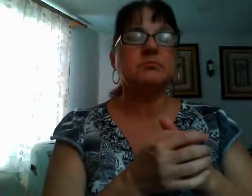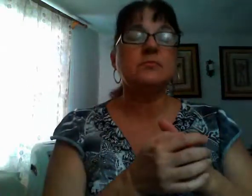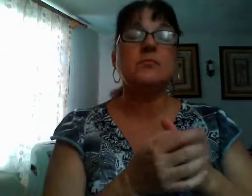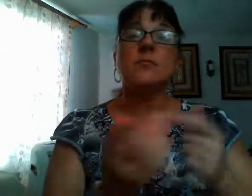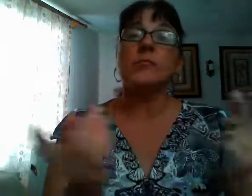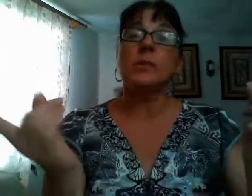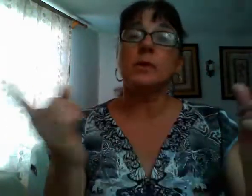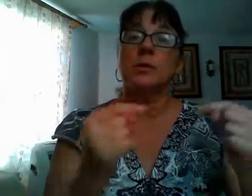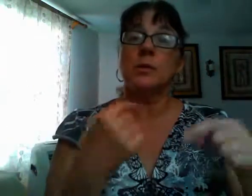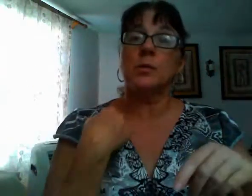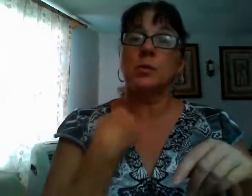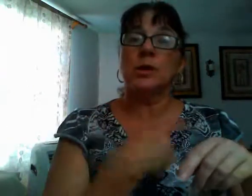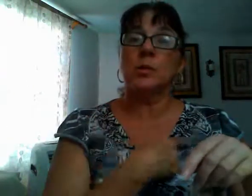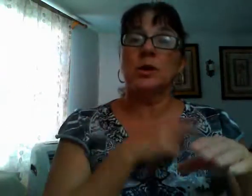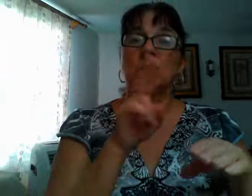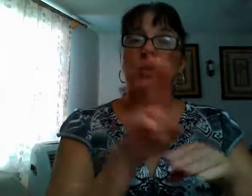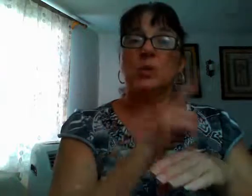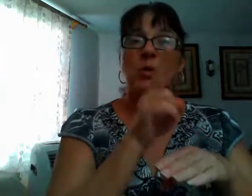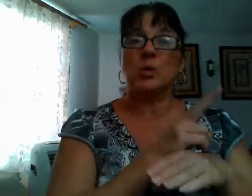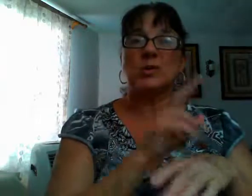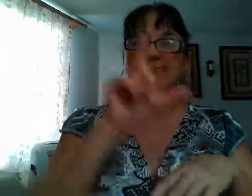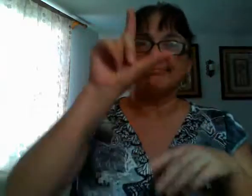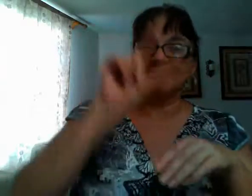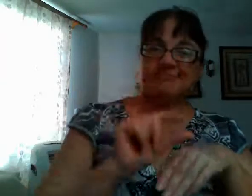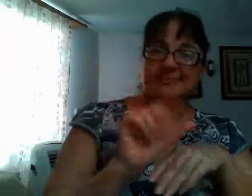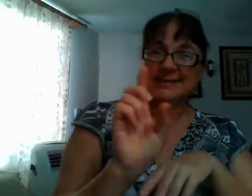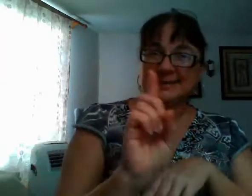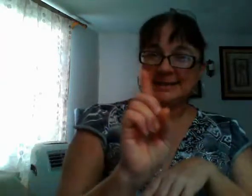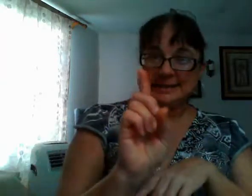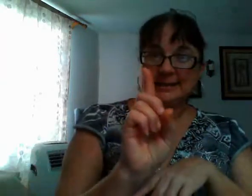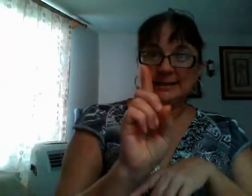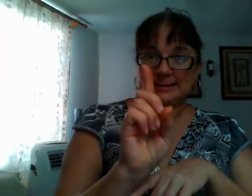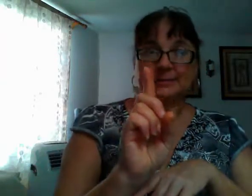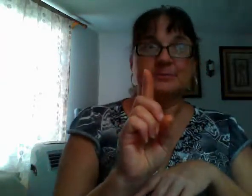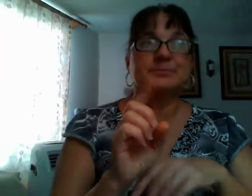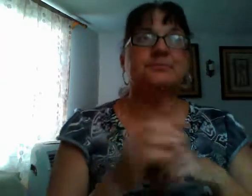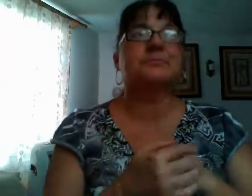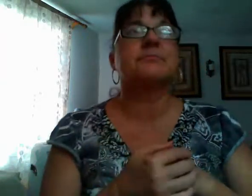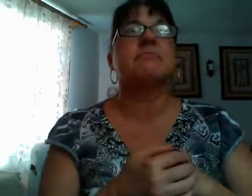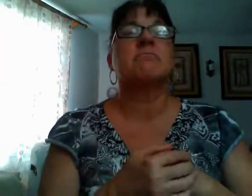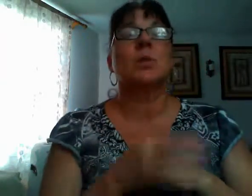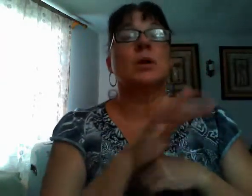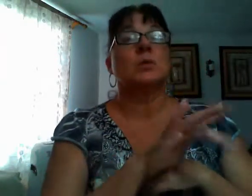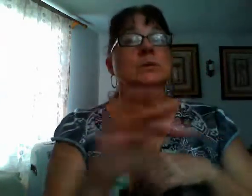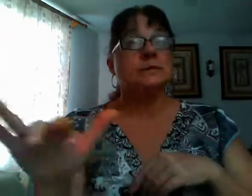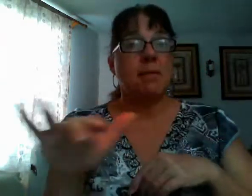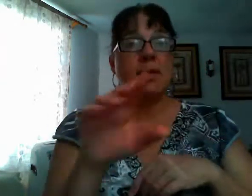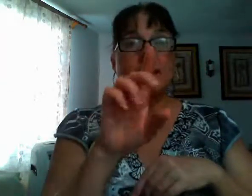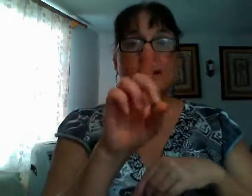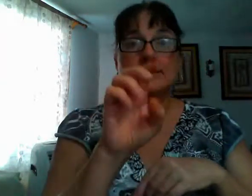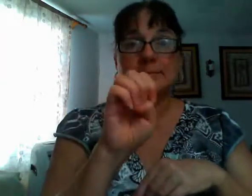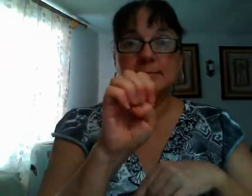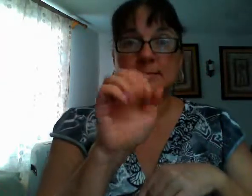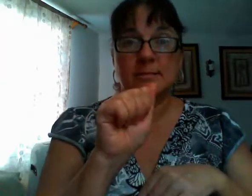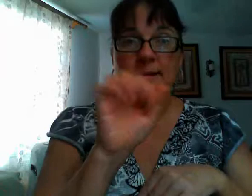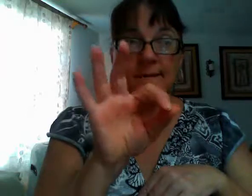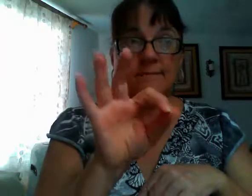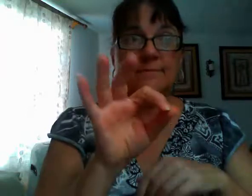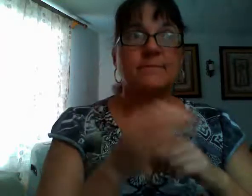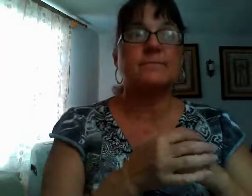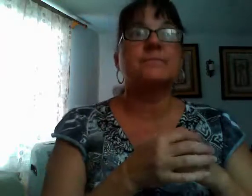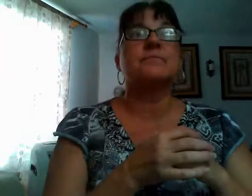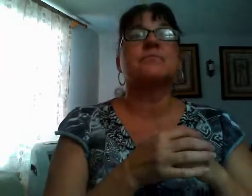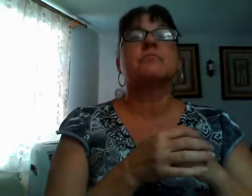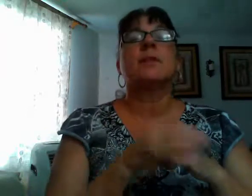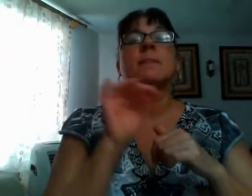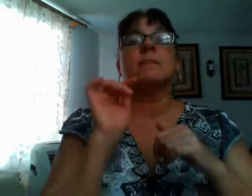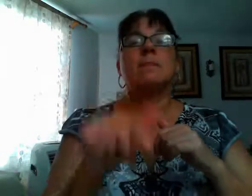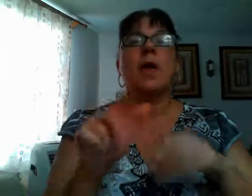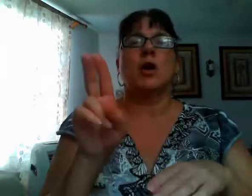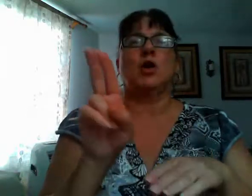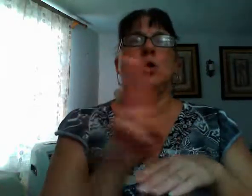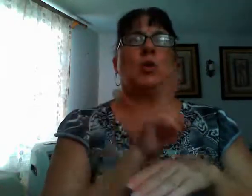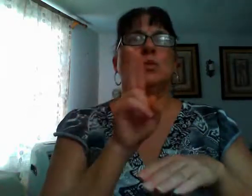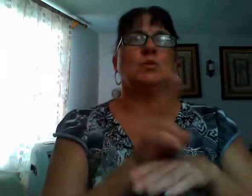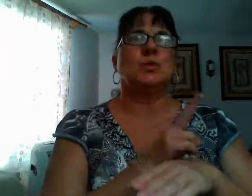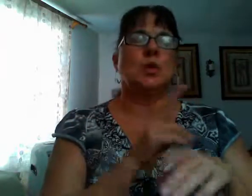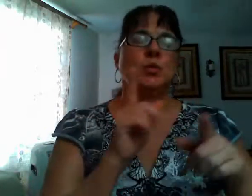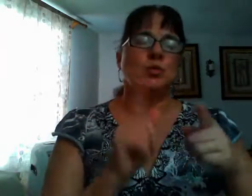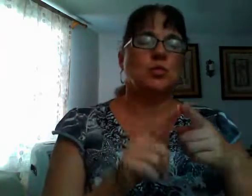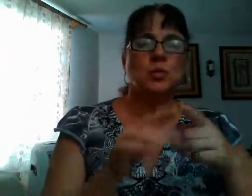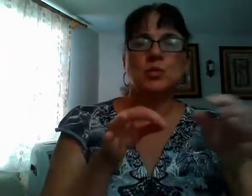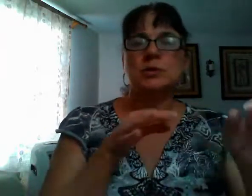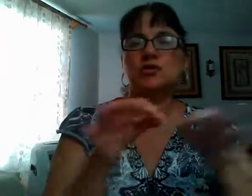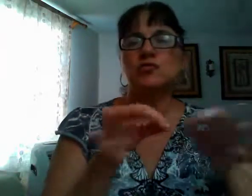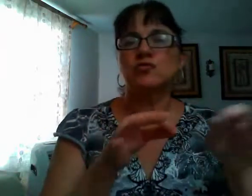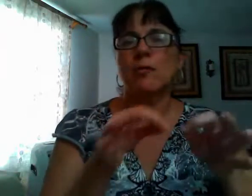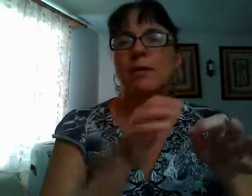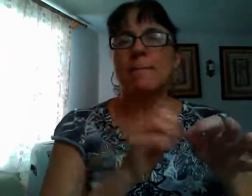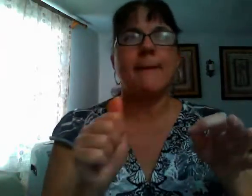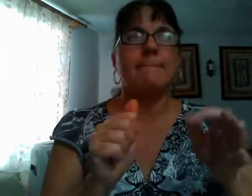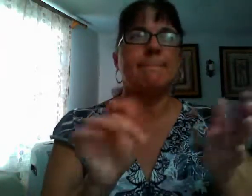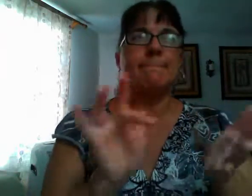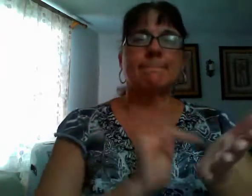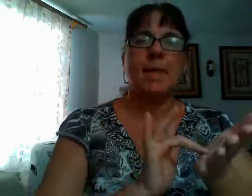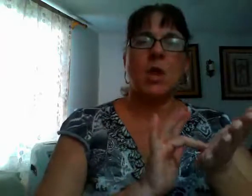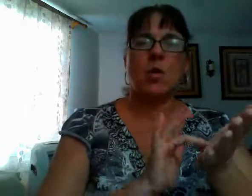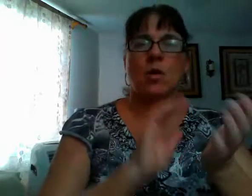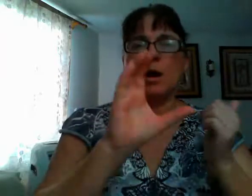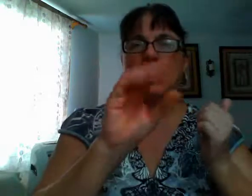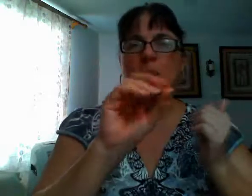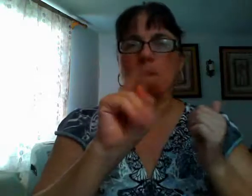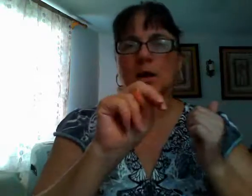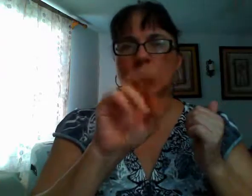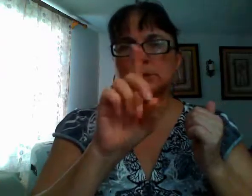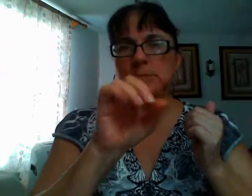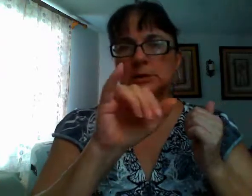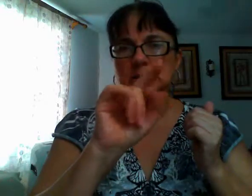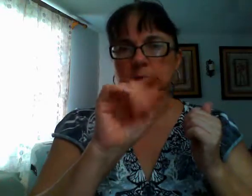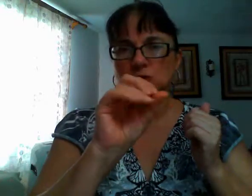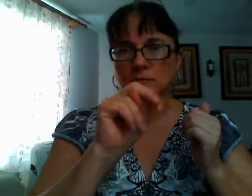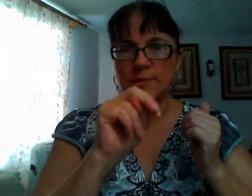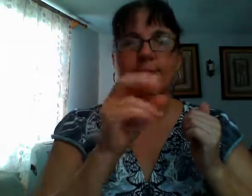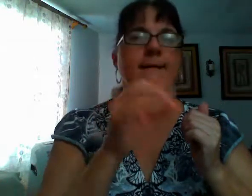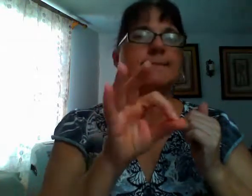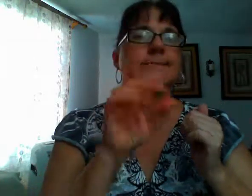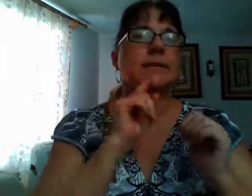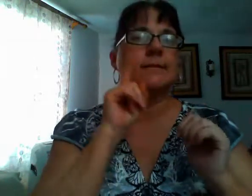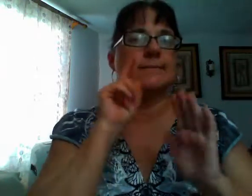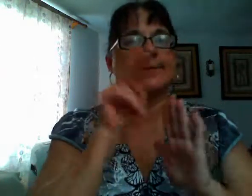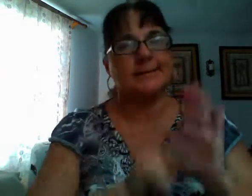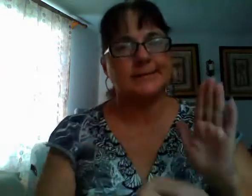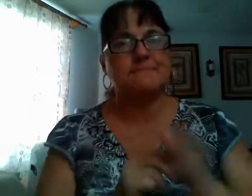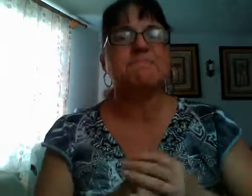When we use the lowercase “d” when spelling “deaf”, it is used to describe the medical condition of deafness.